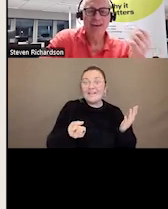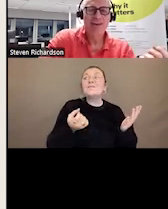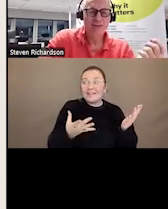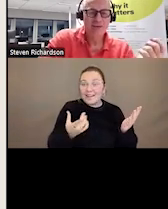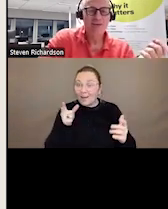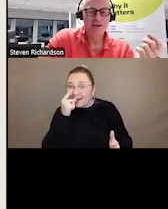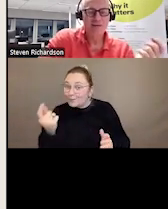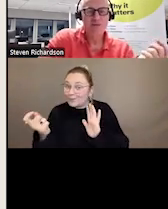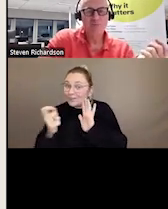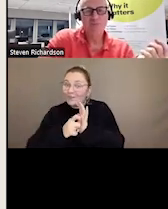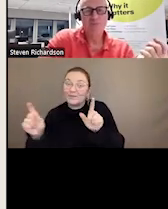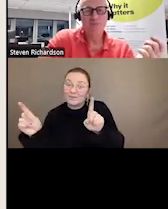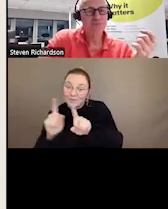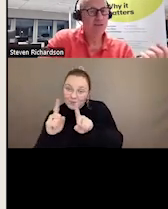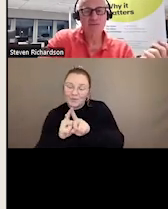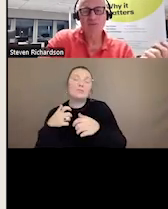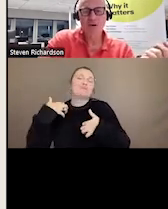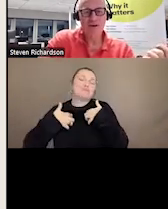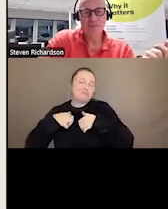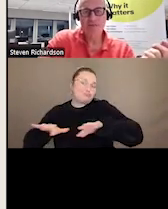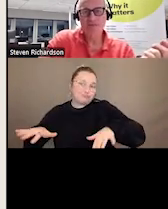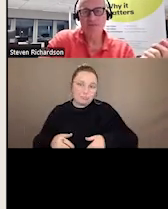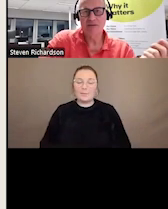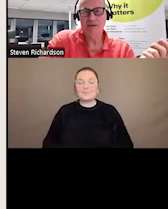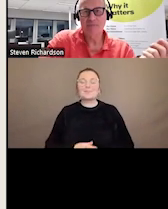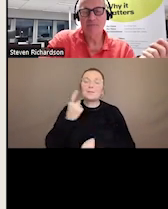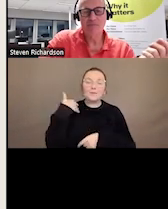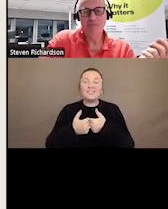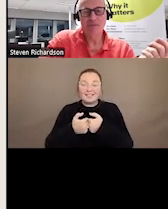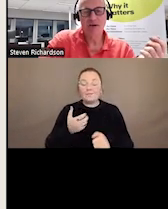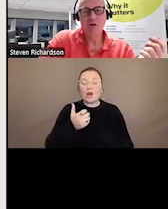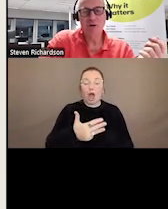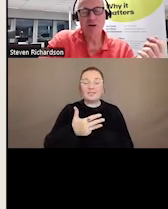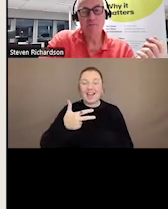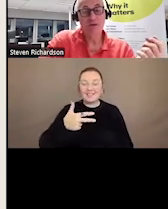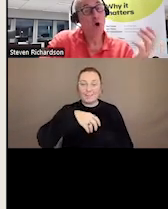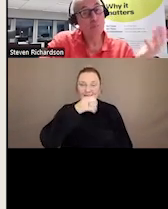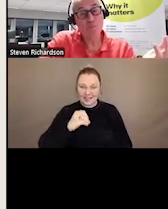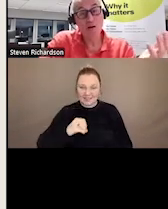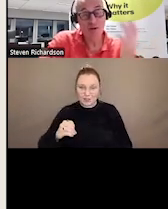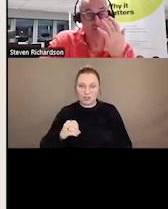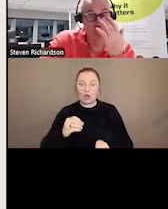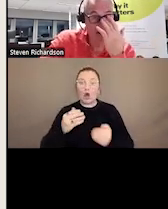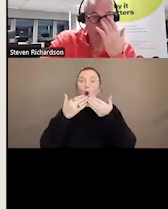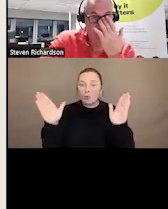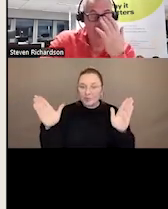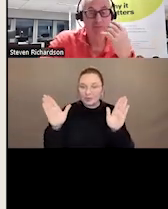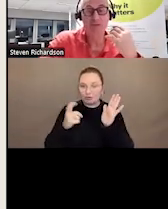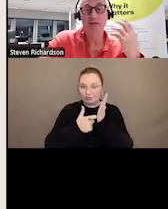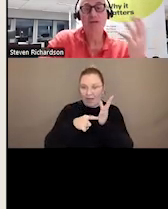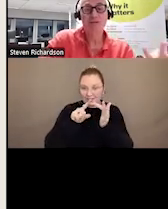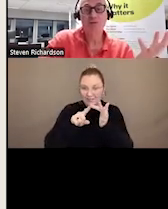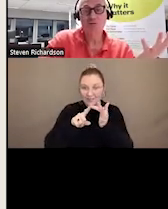And as I mentioned before, texts have a 90% open rate amongst all demographics, so